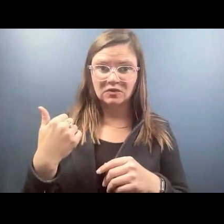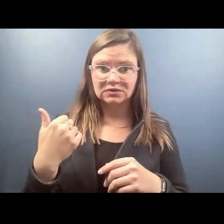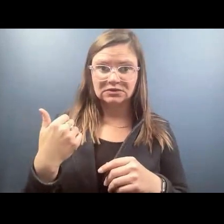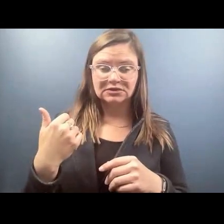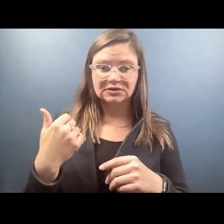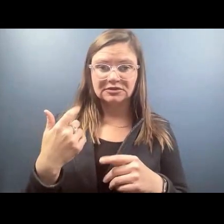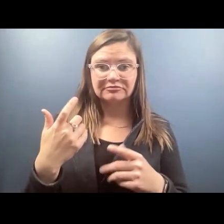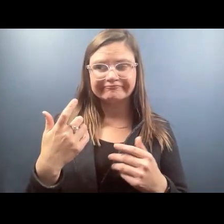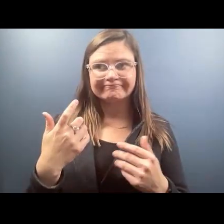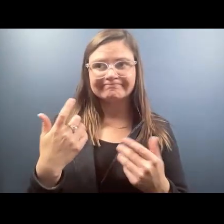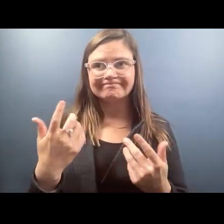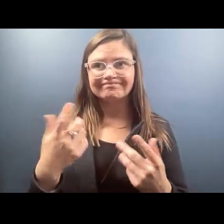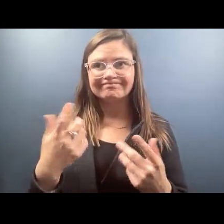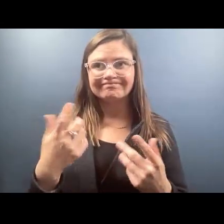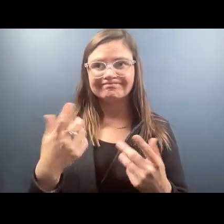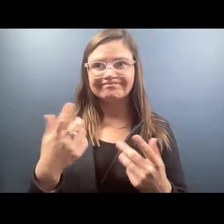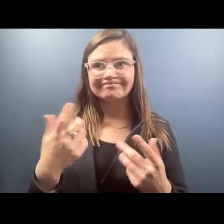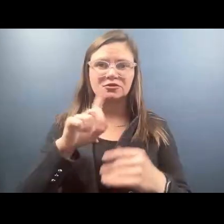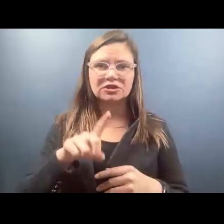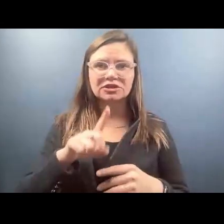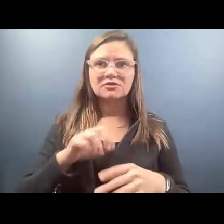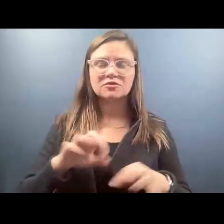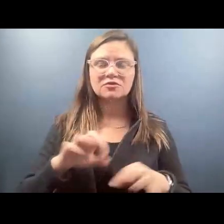it posed the question that was really important for us to answer.